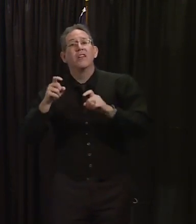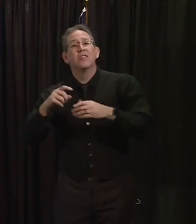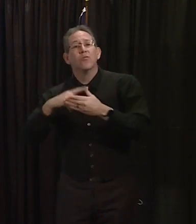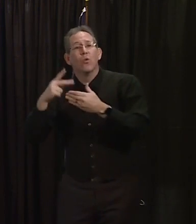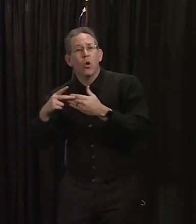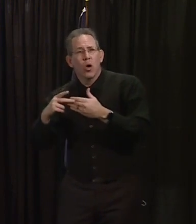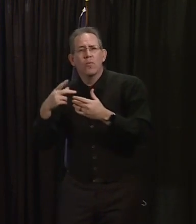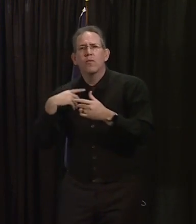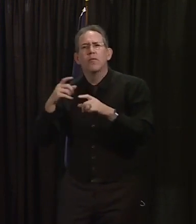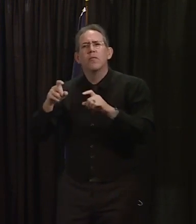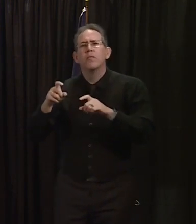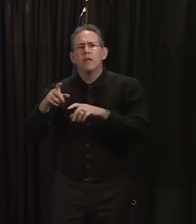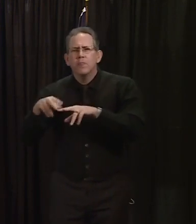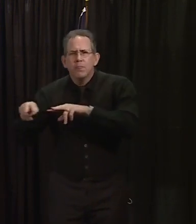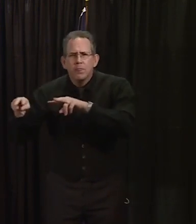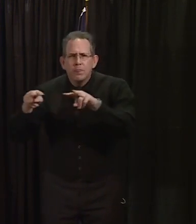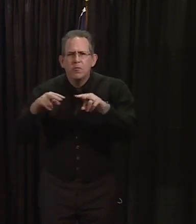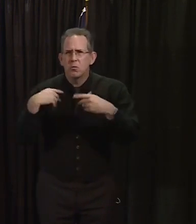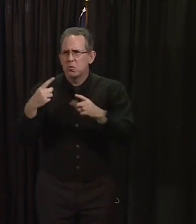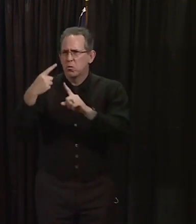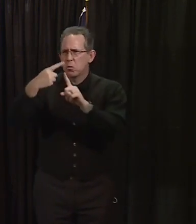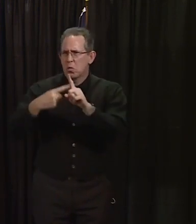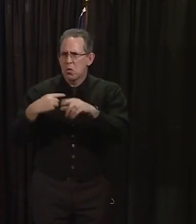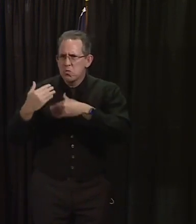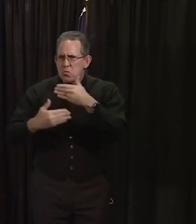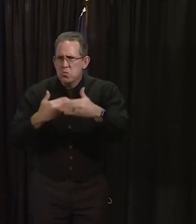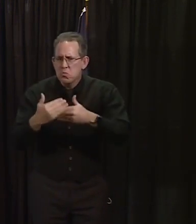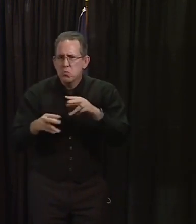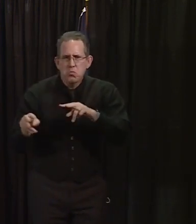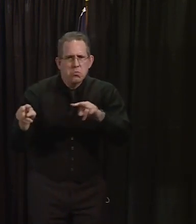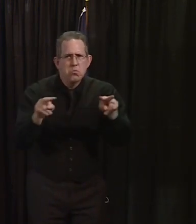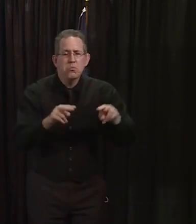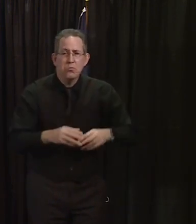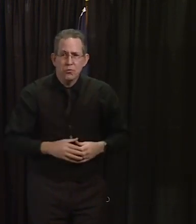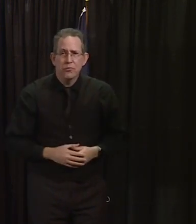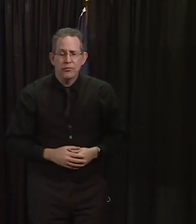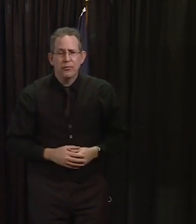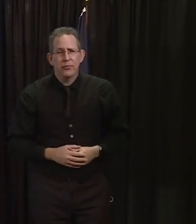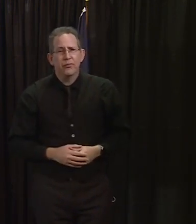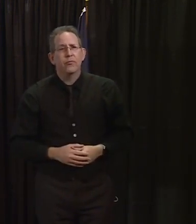addition to not in place of President biden's initiative to send tests to